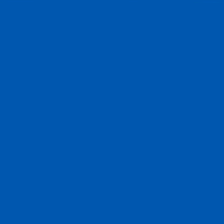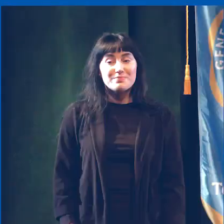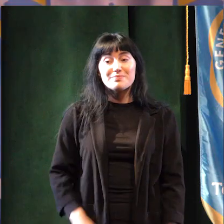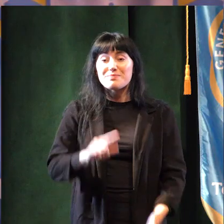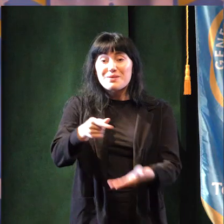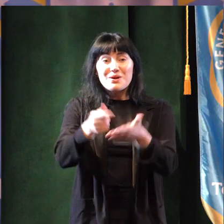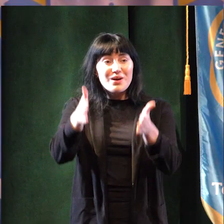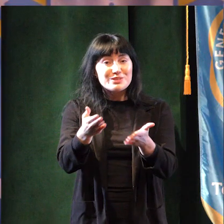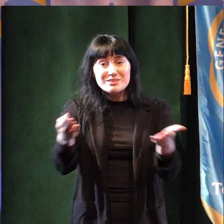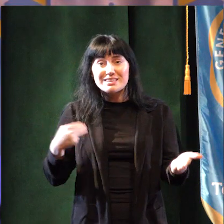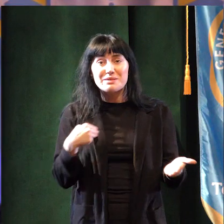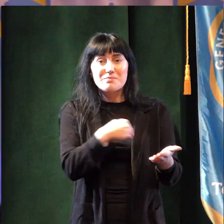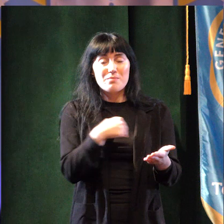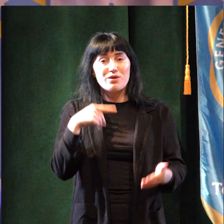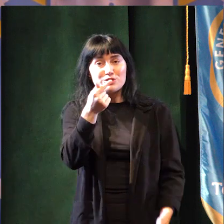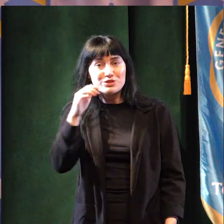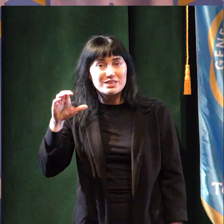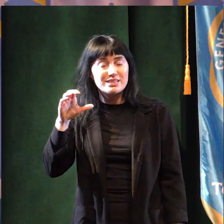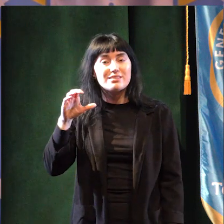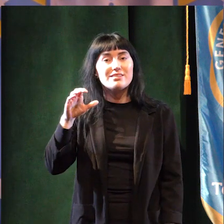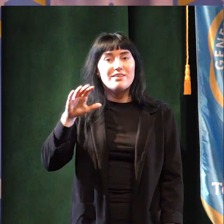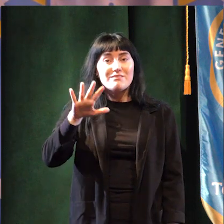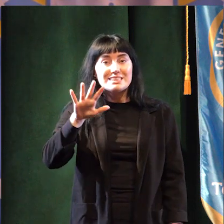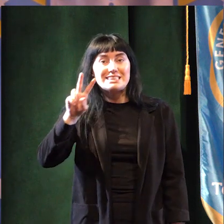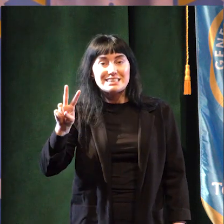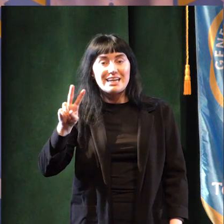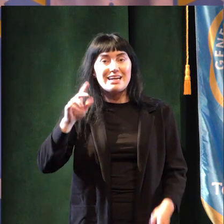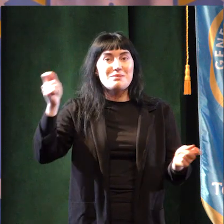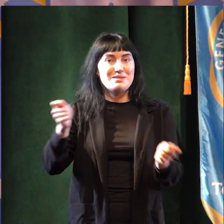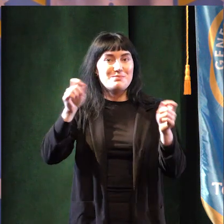graduates is members of the Genesee Community College's 52nd commencement